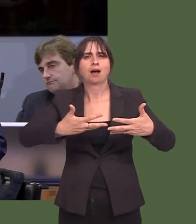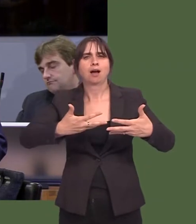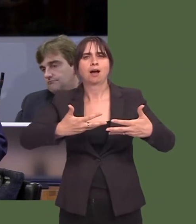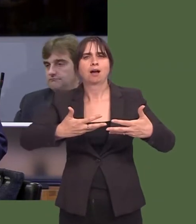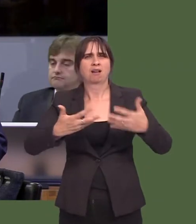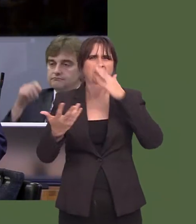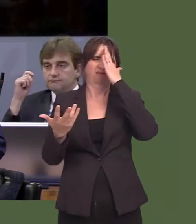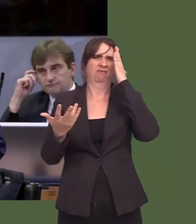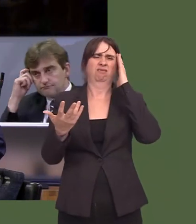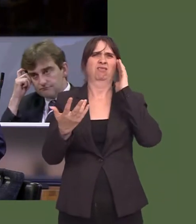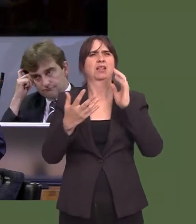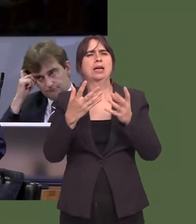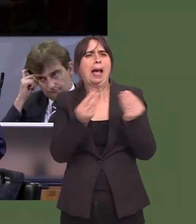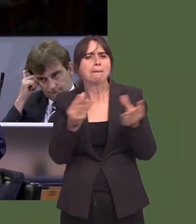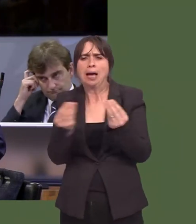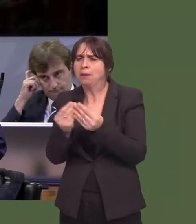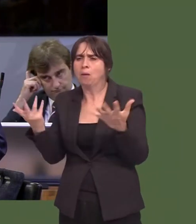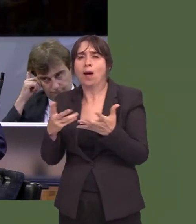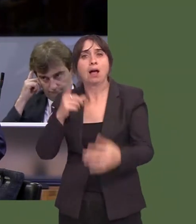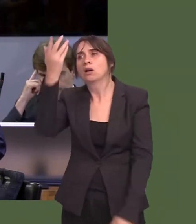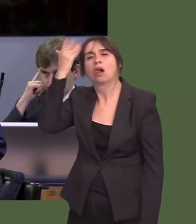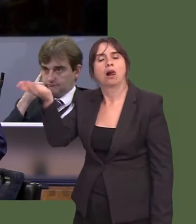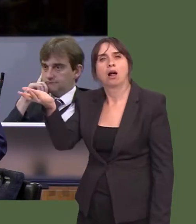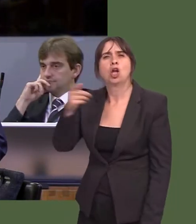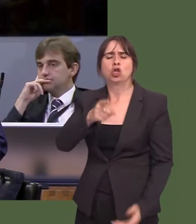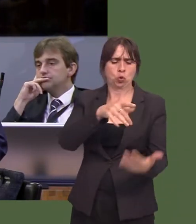So, you can read all you want from your script, First Ministeróyou made the commitment in